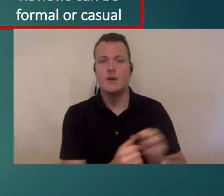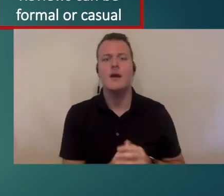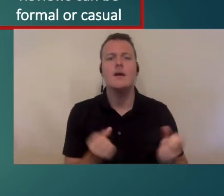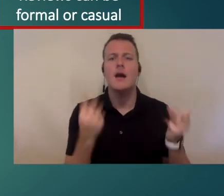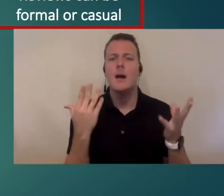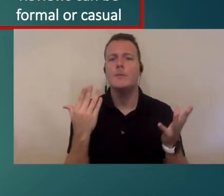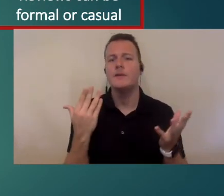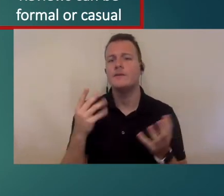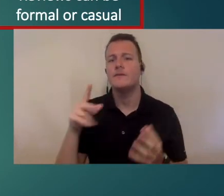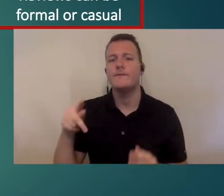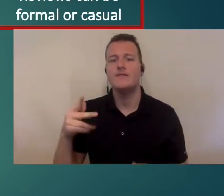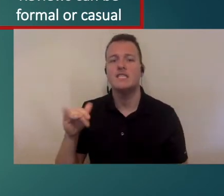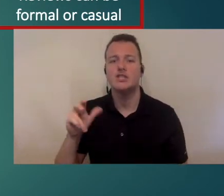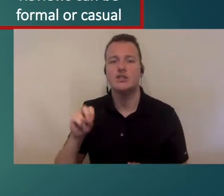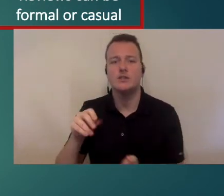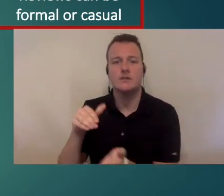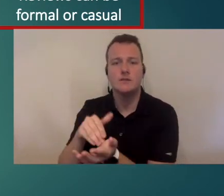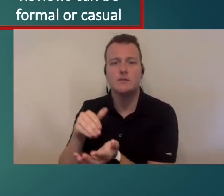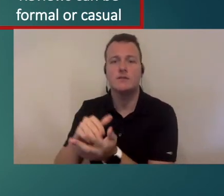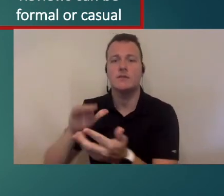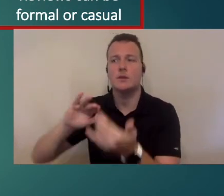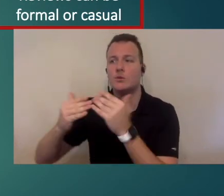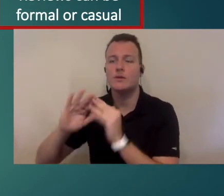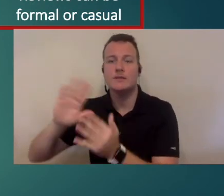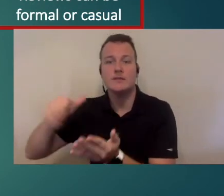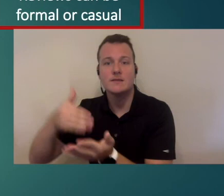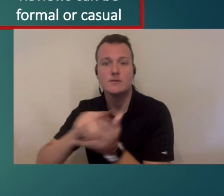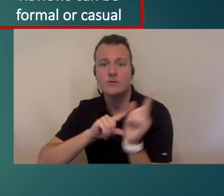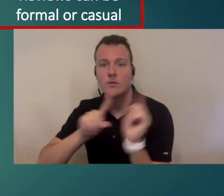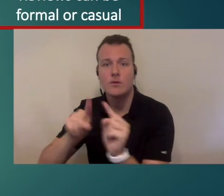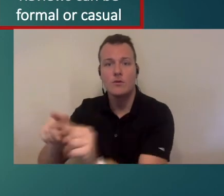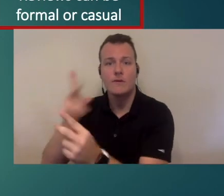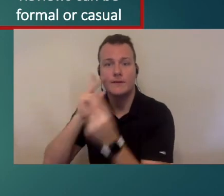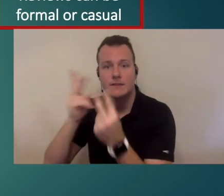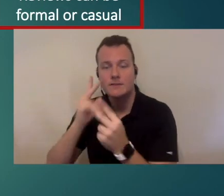How many physicians offices or community centers did you visit? how many